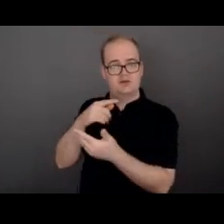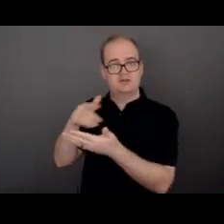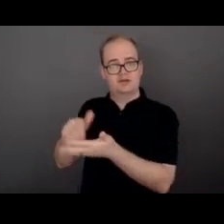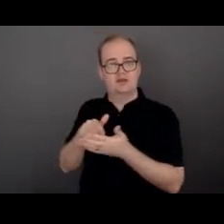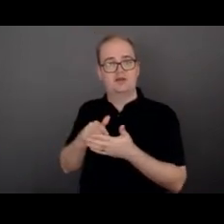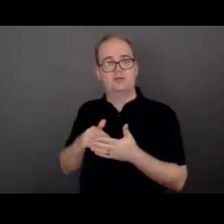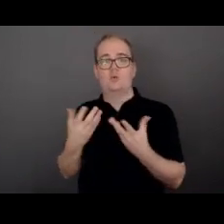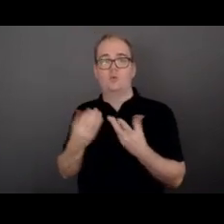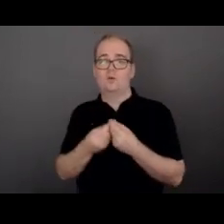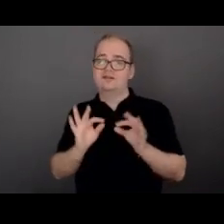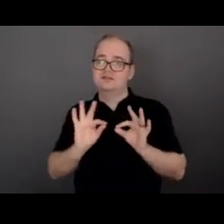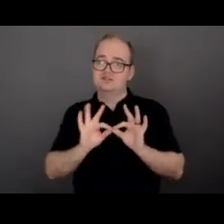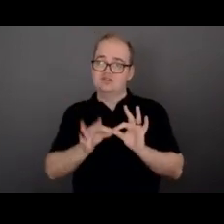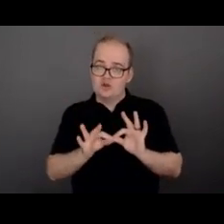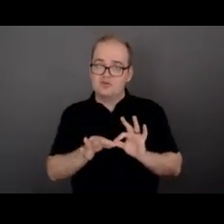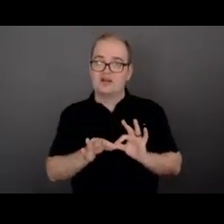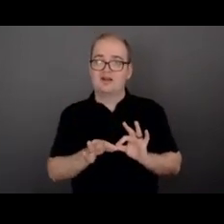with an interpreter, that's free.